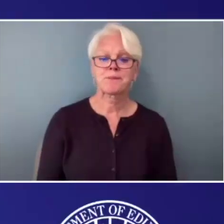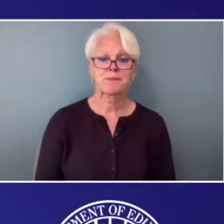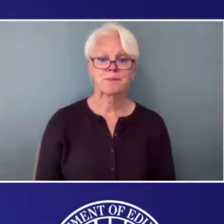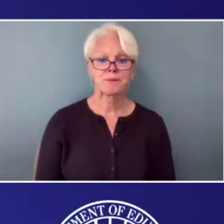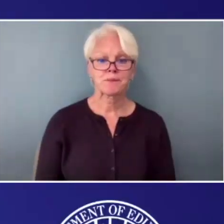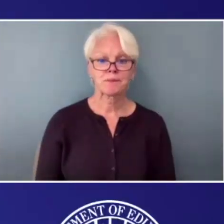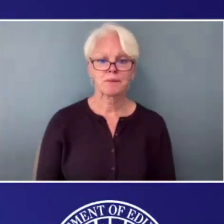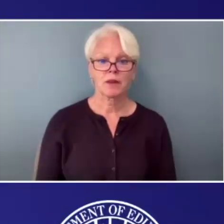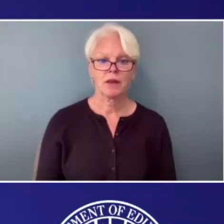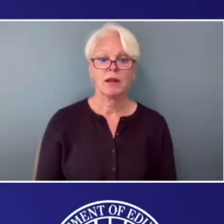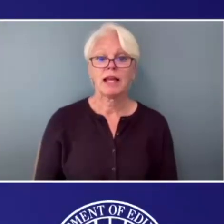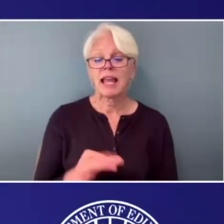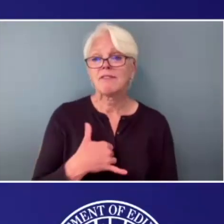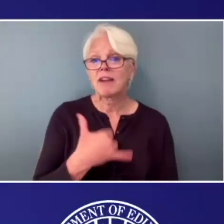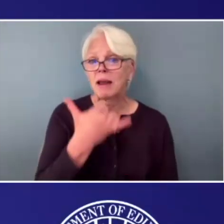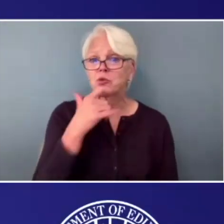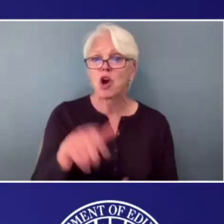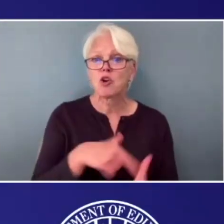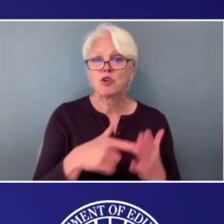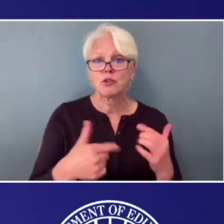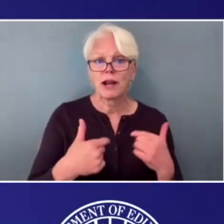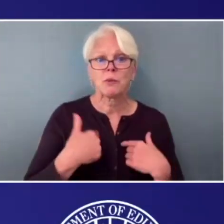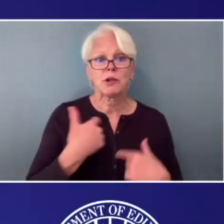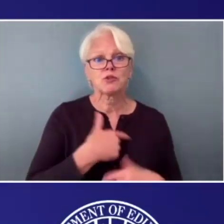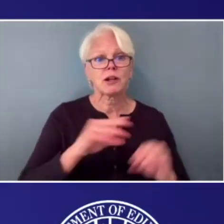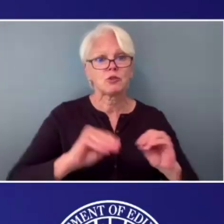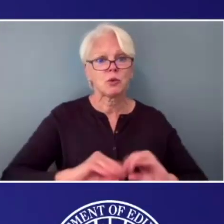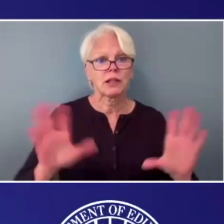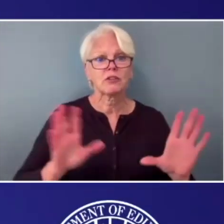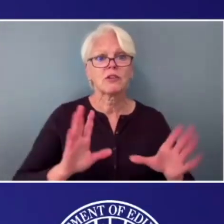Correct me if I'm wrong. We were trying to clarify the professional student part, right?